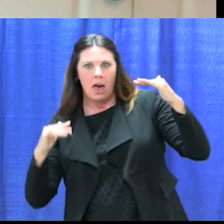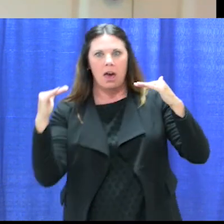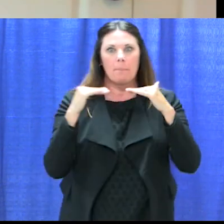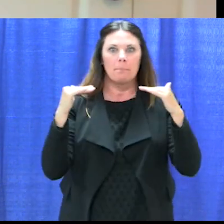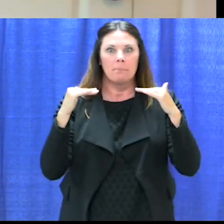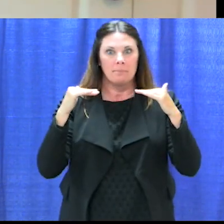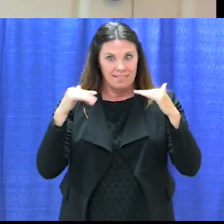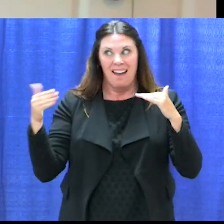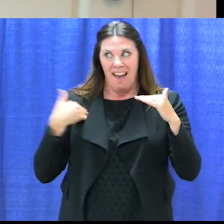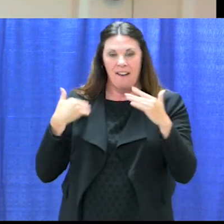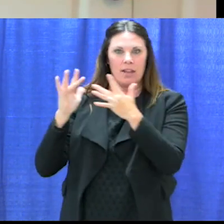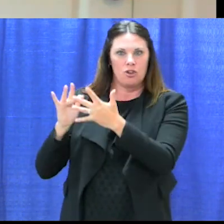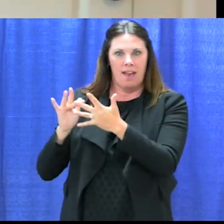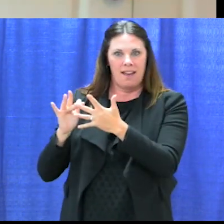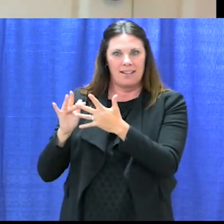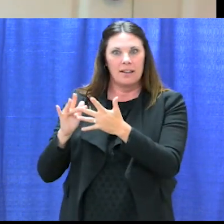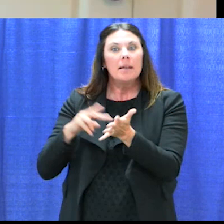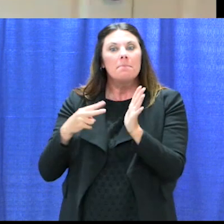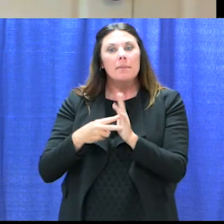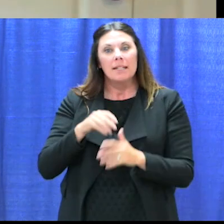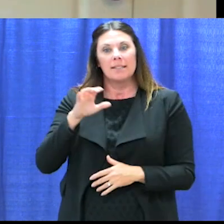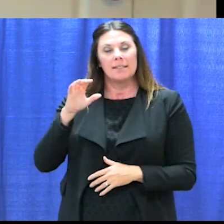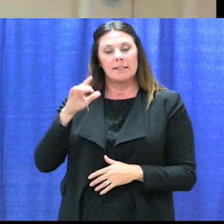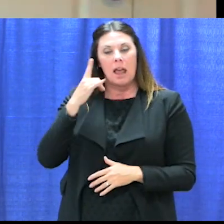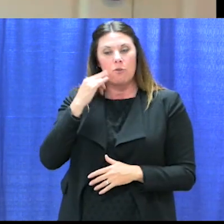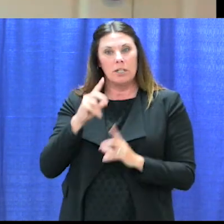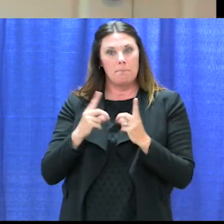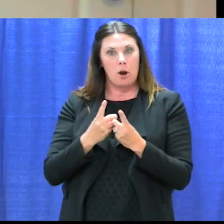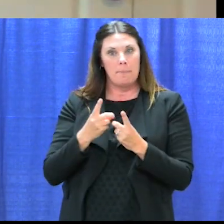This this initiative would award the Department of Education up to five million dollars and